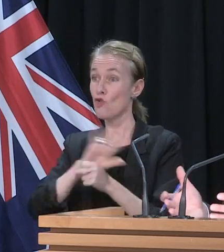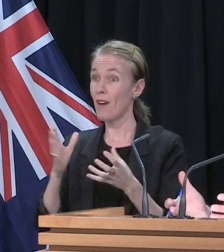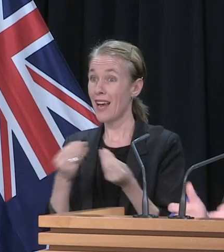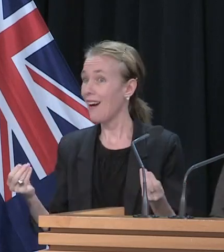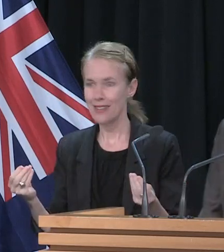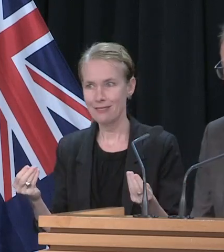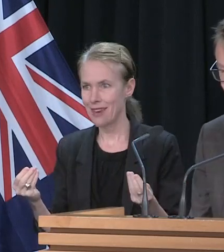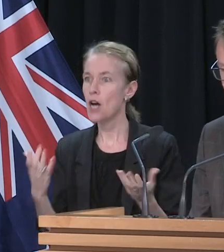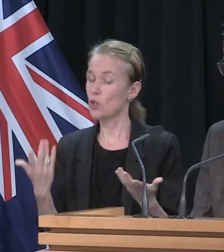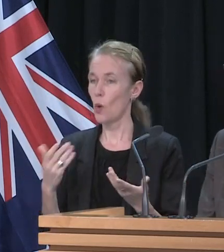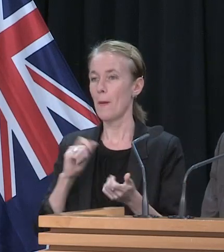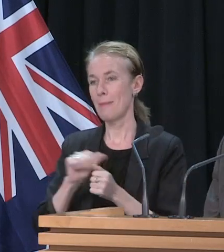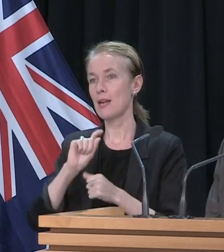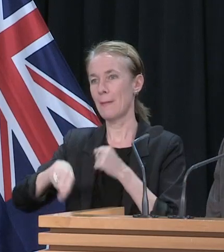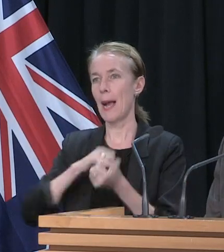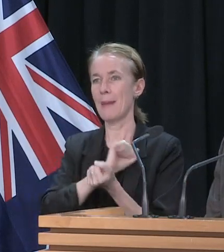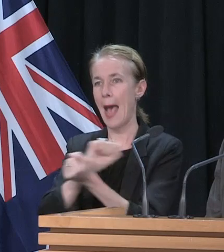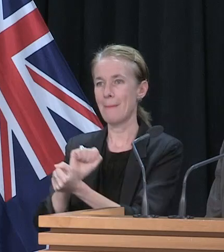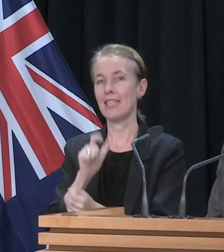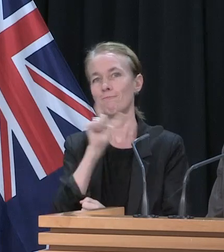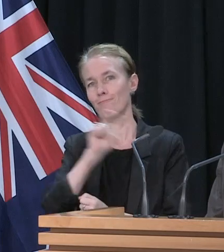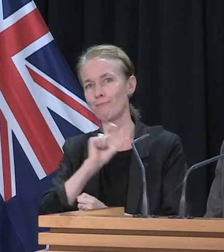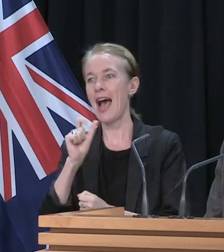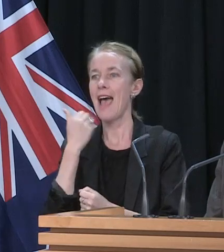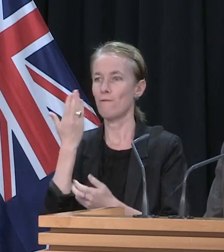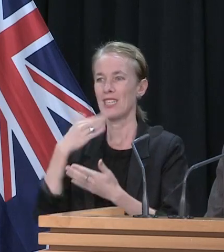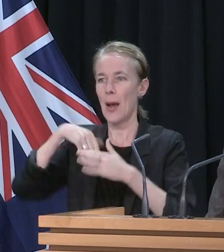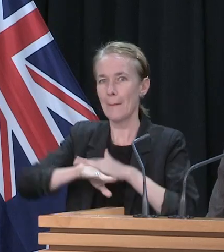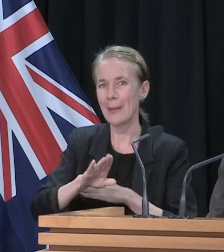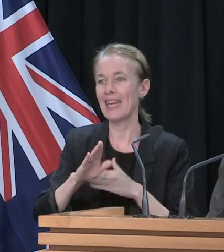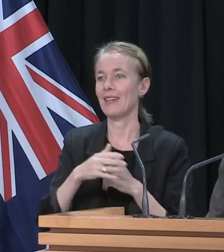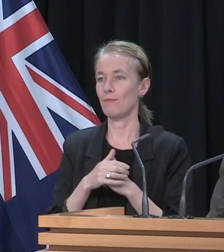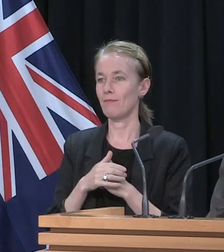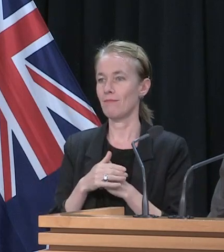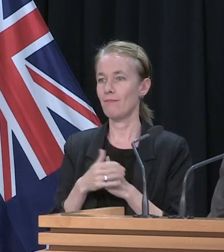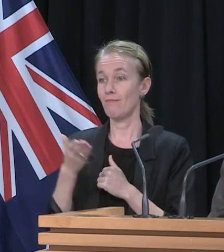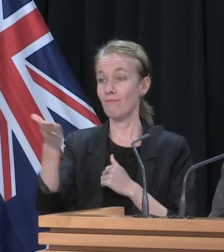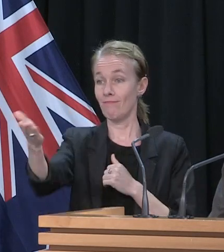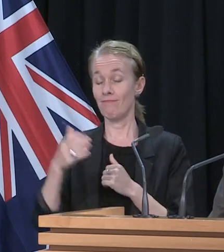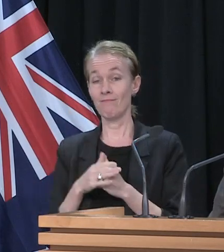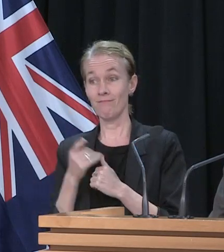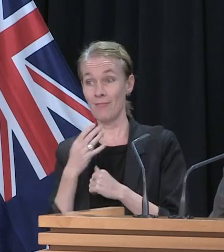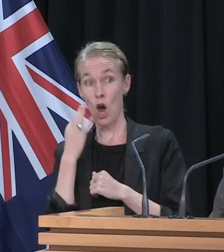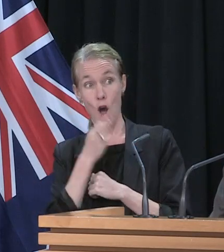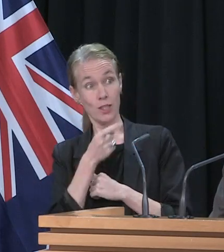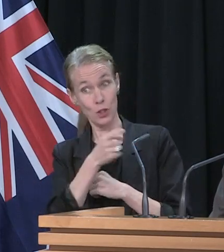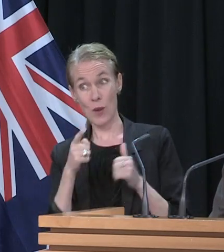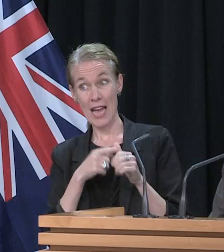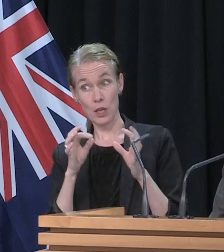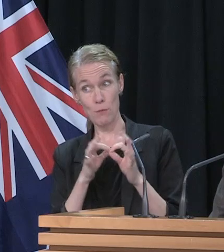need to normalise it. This is going to be with us for a while. Let's just get used to